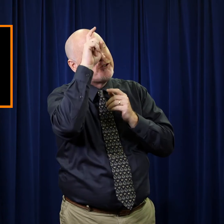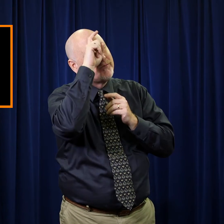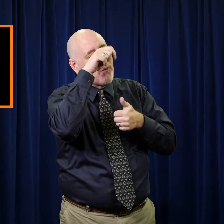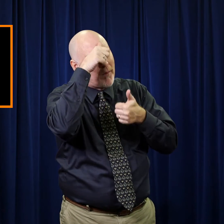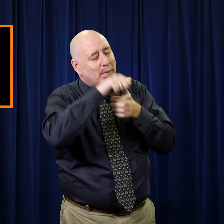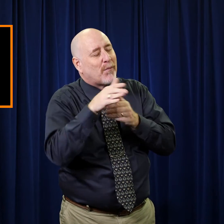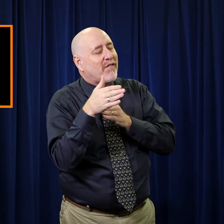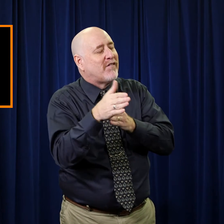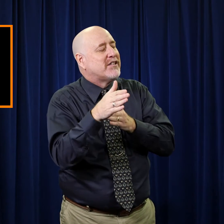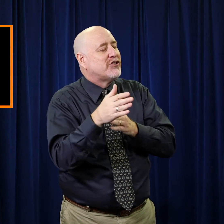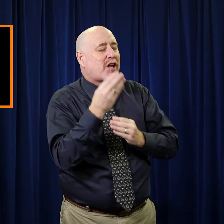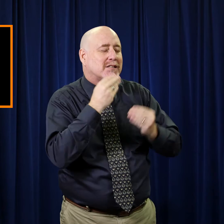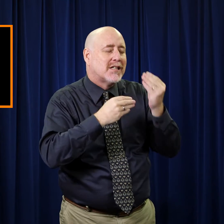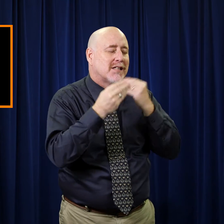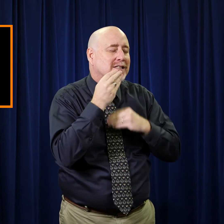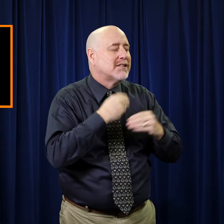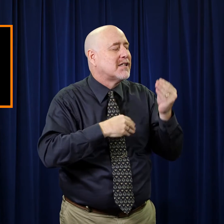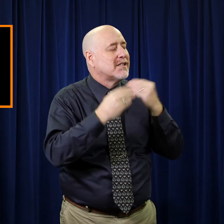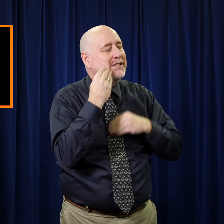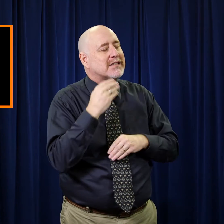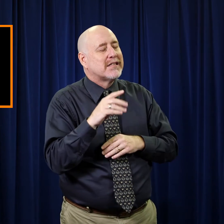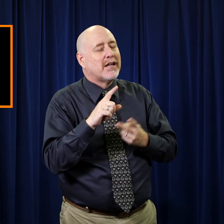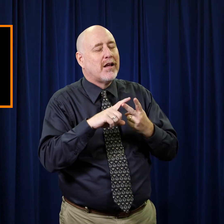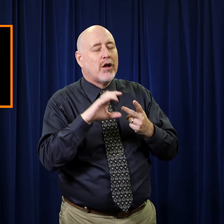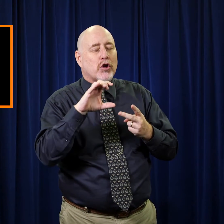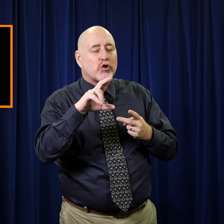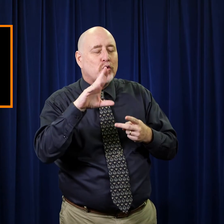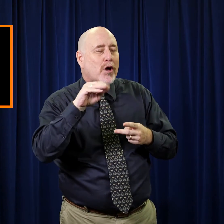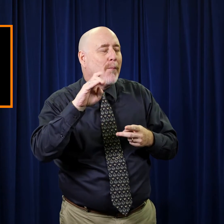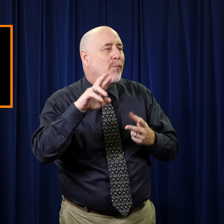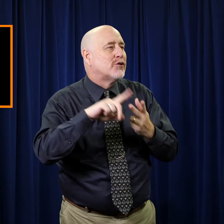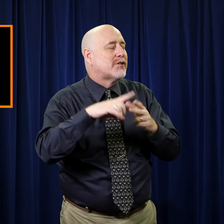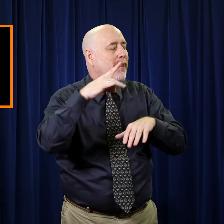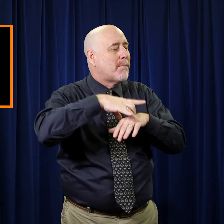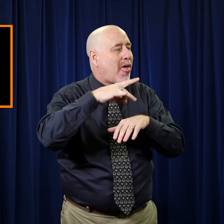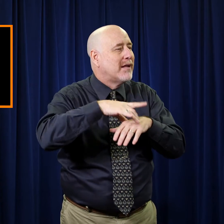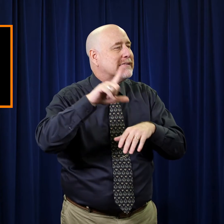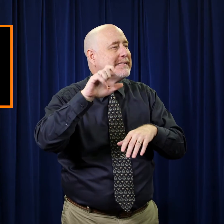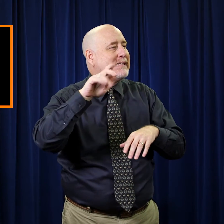Egypt. "We remember the fish which we ate freely in Egypt. The cucumbers, the melons, the